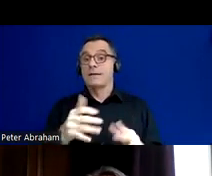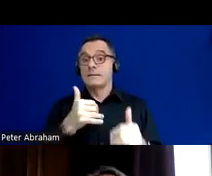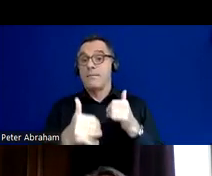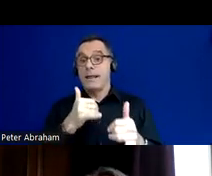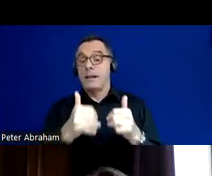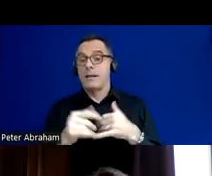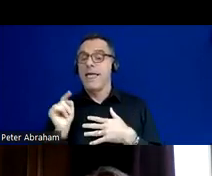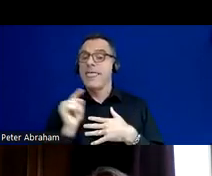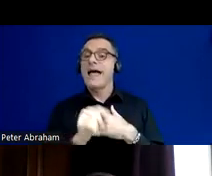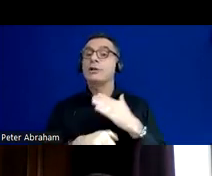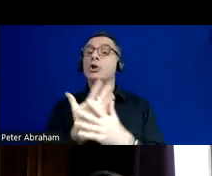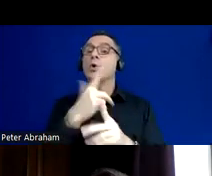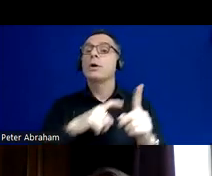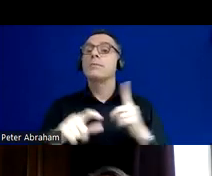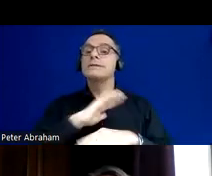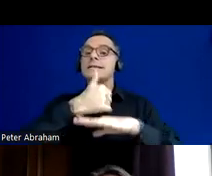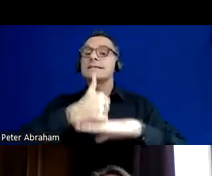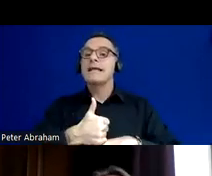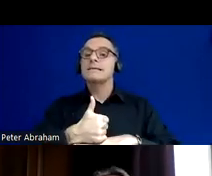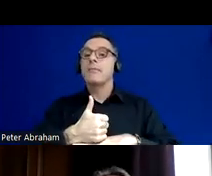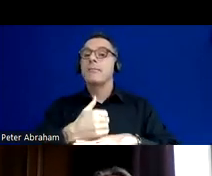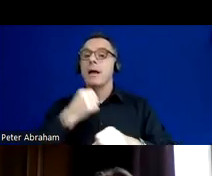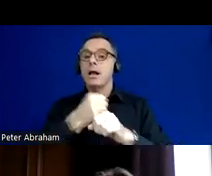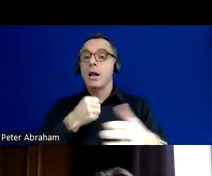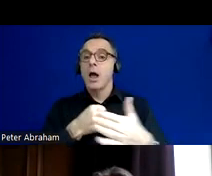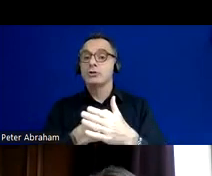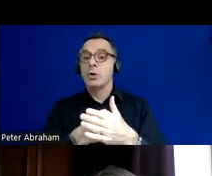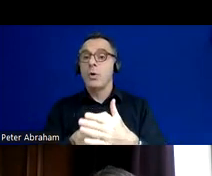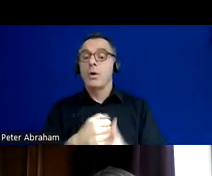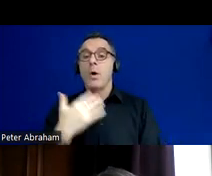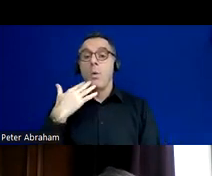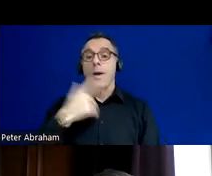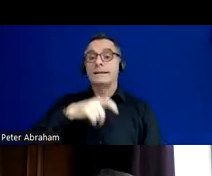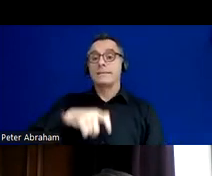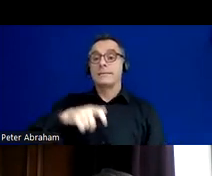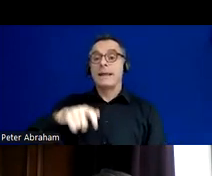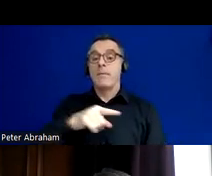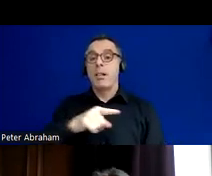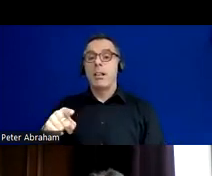a new community set up in Glasgow when the people were sort of cleared from the inner city and moved